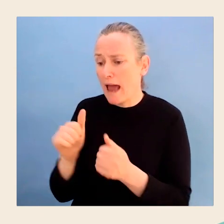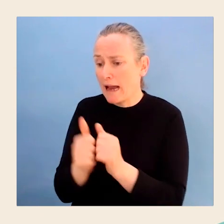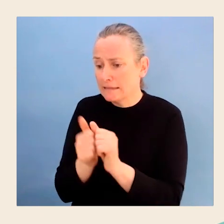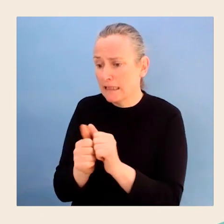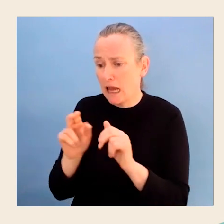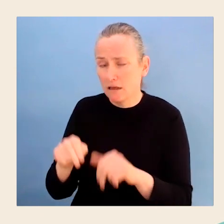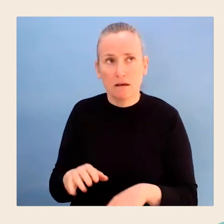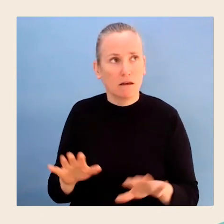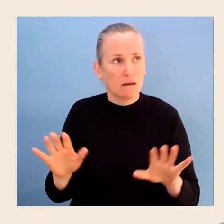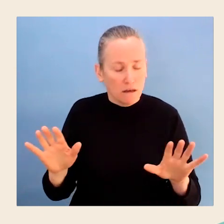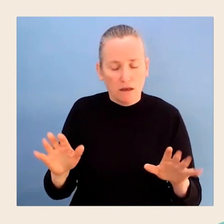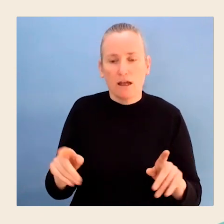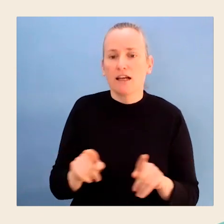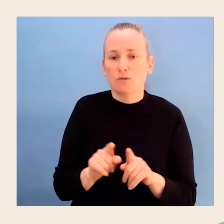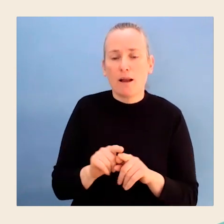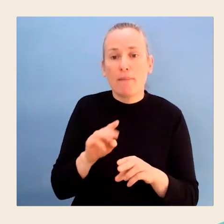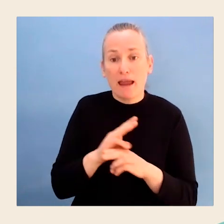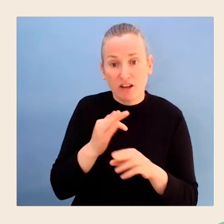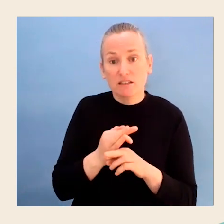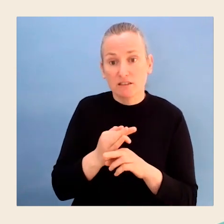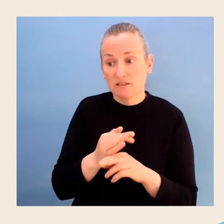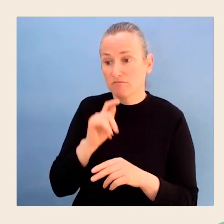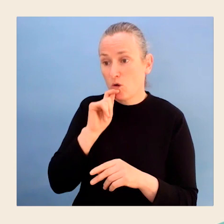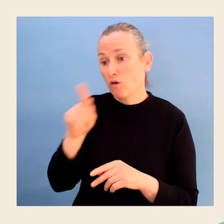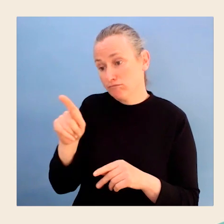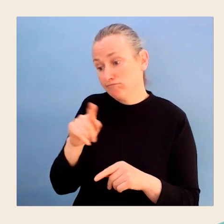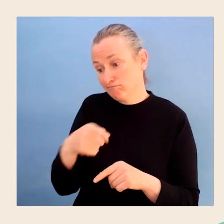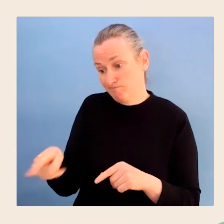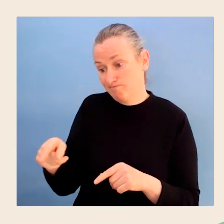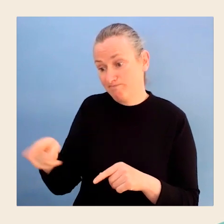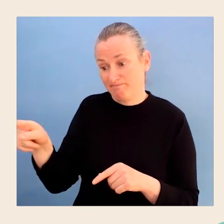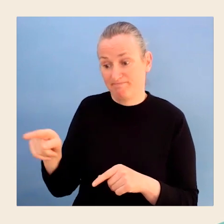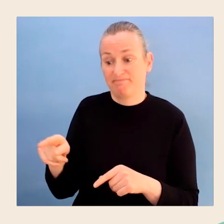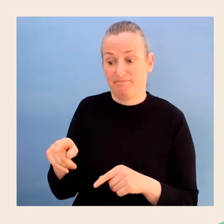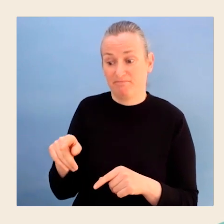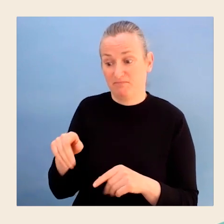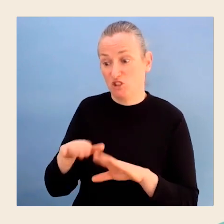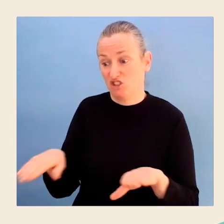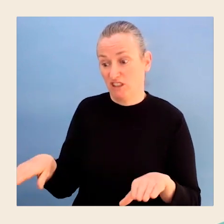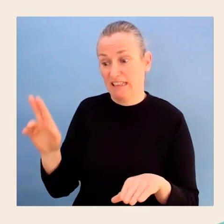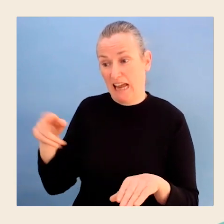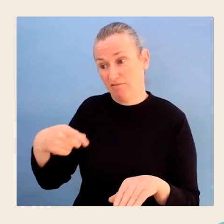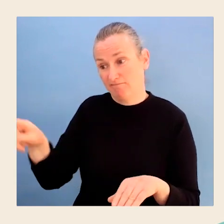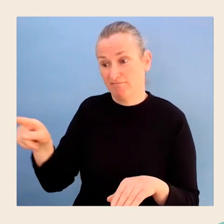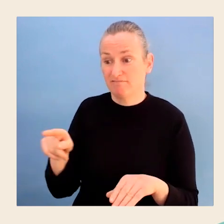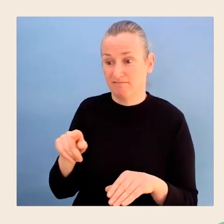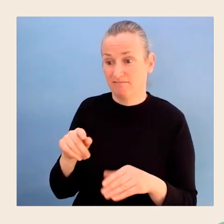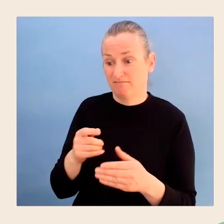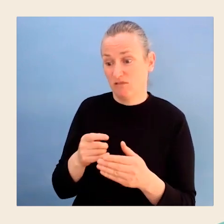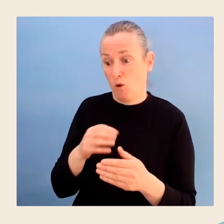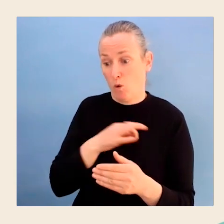And parents have experiences of their children have been told these kind of things as well.